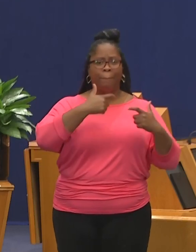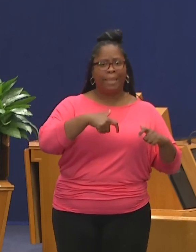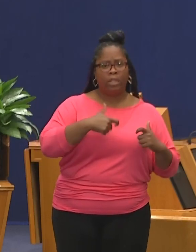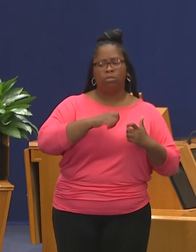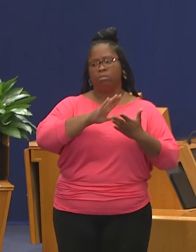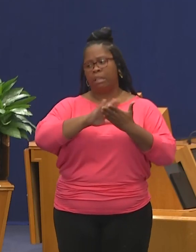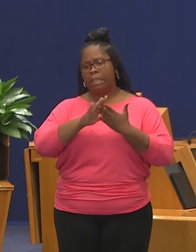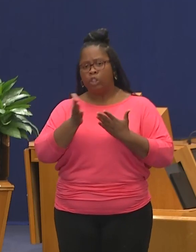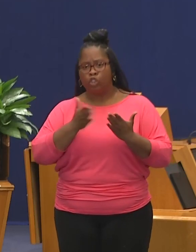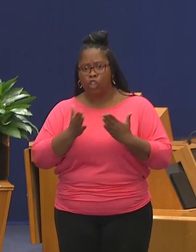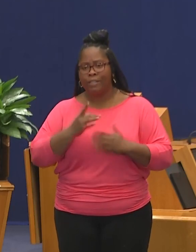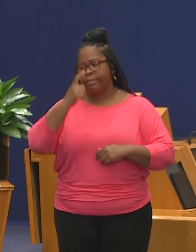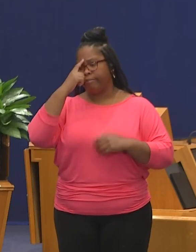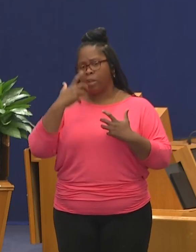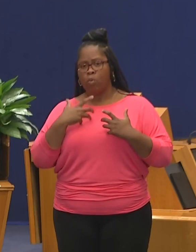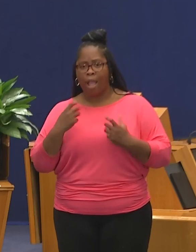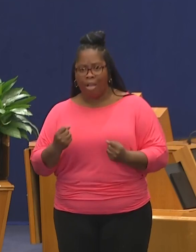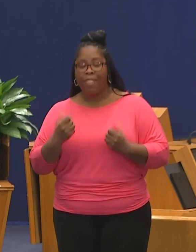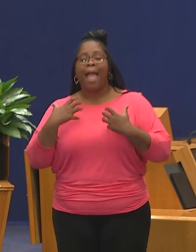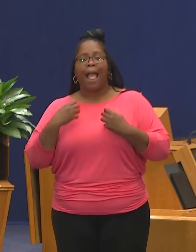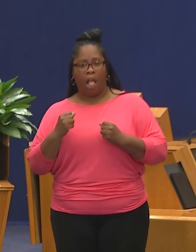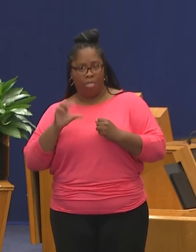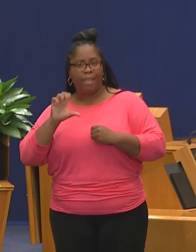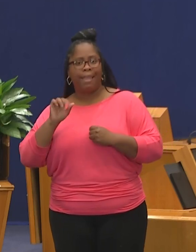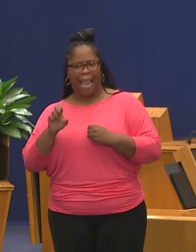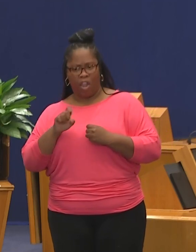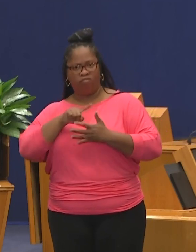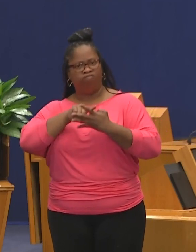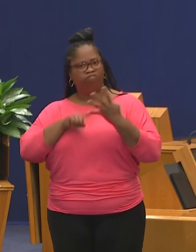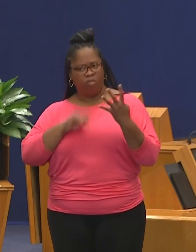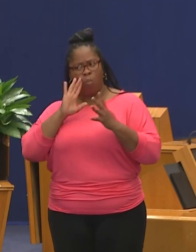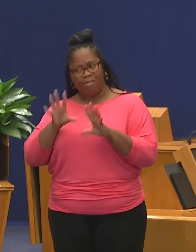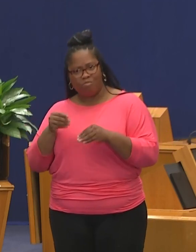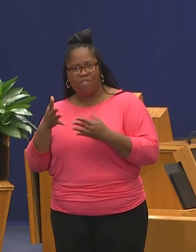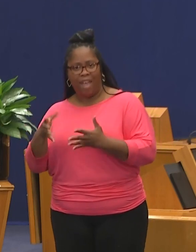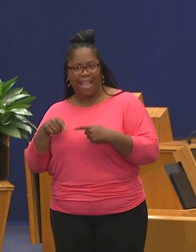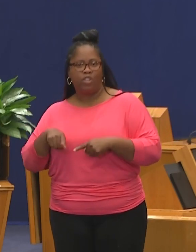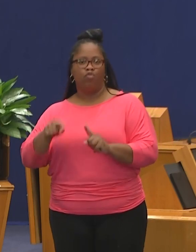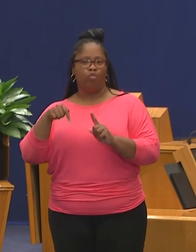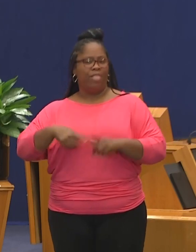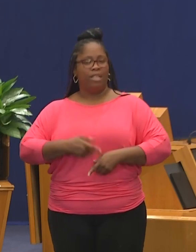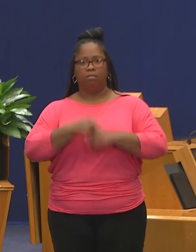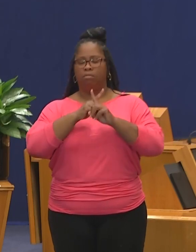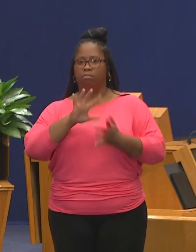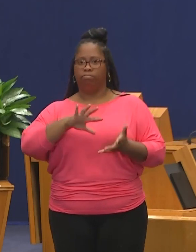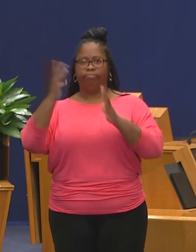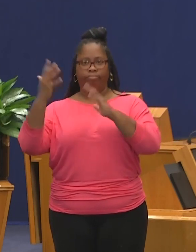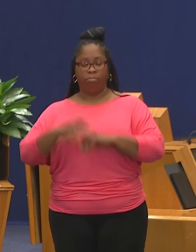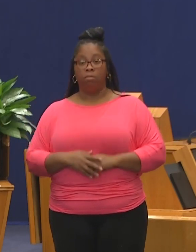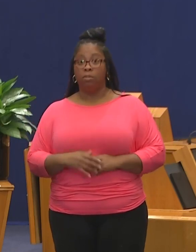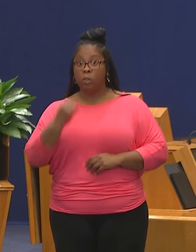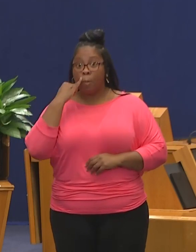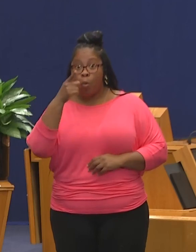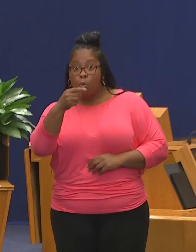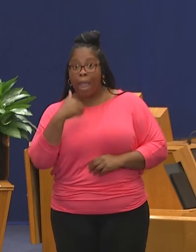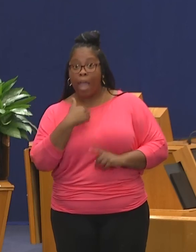SERVICES SUCH AS MEALS, CUSTODIAL SERVICES, MENTAL HEALTH, AND HEALTHCARE SERVICES